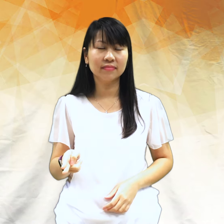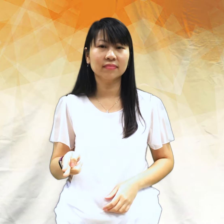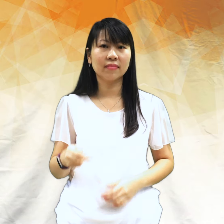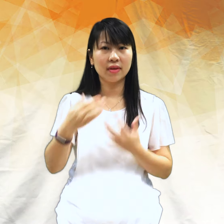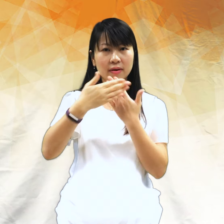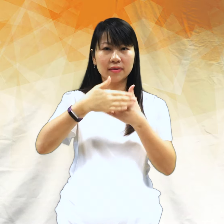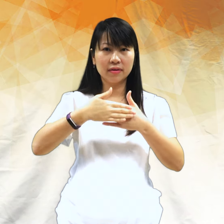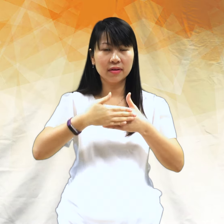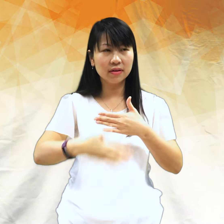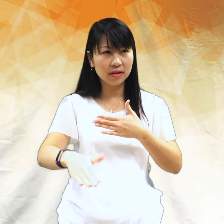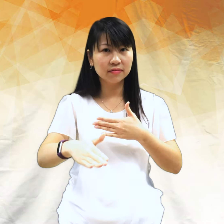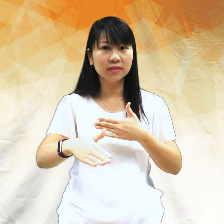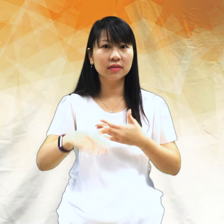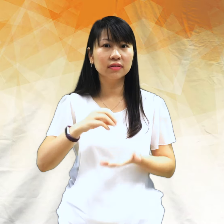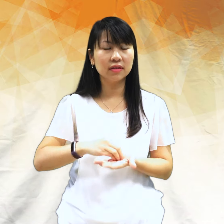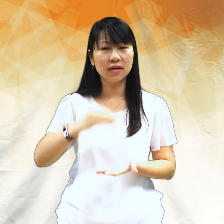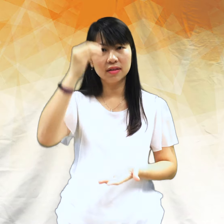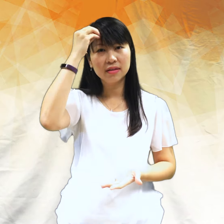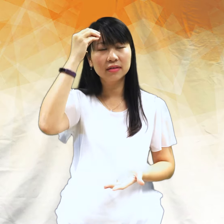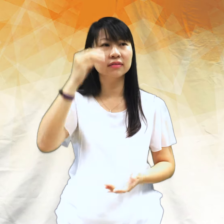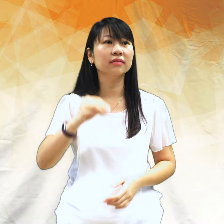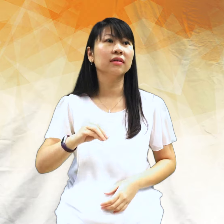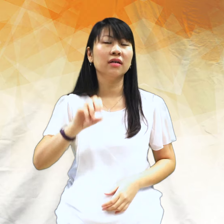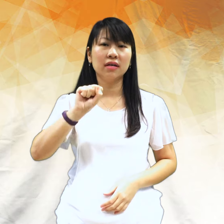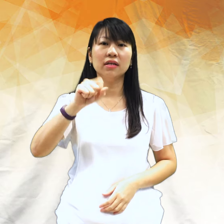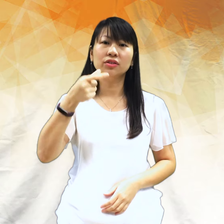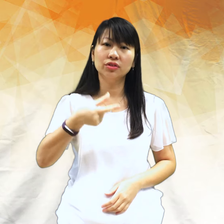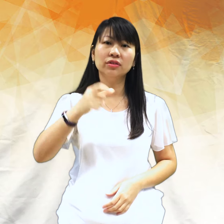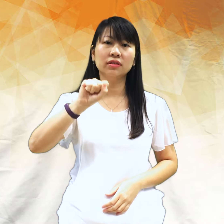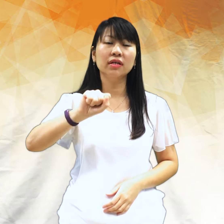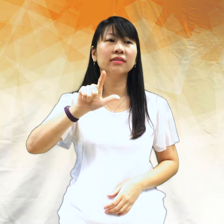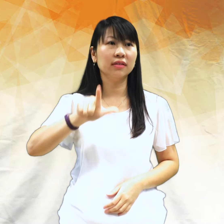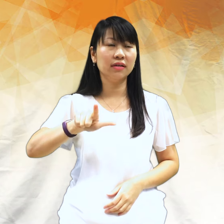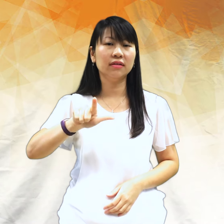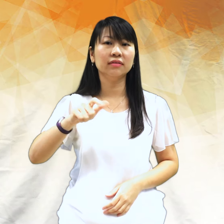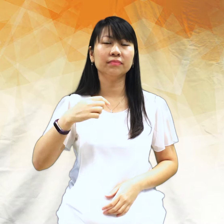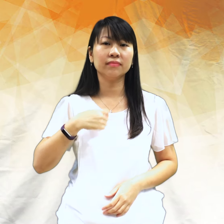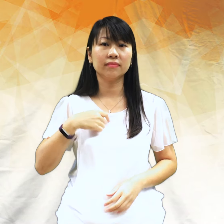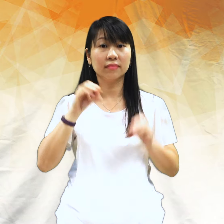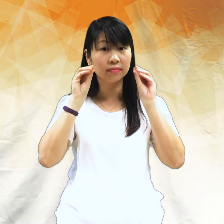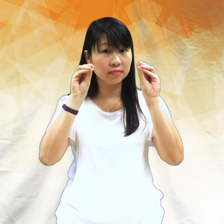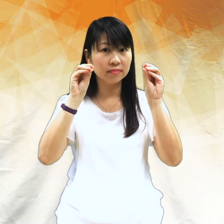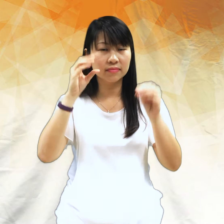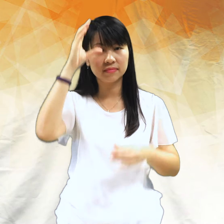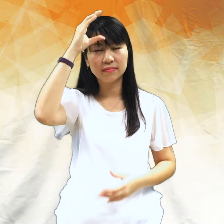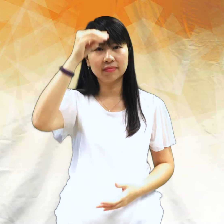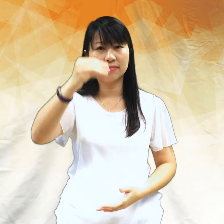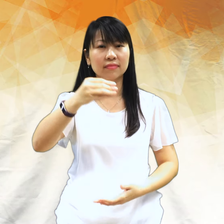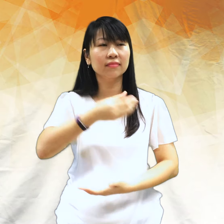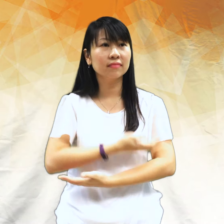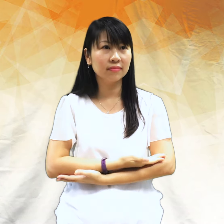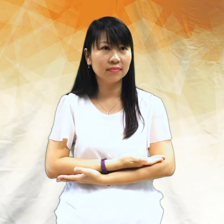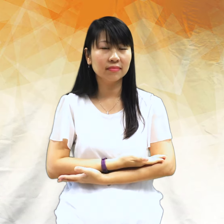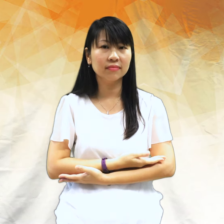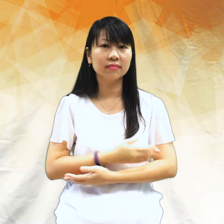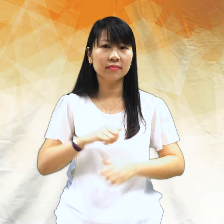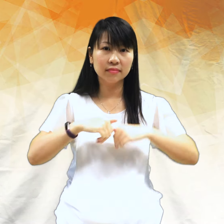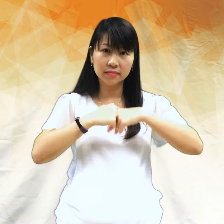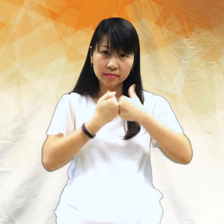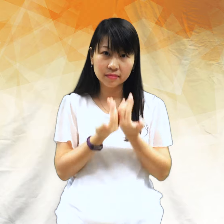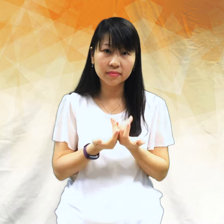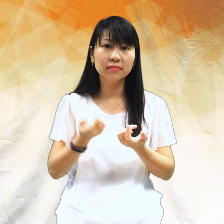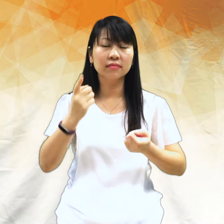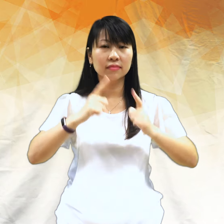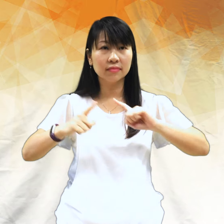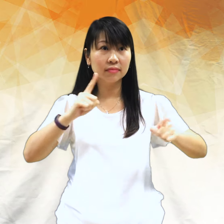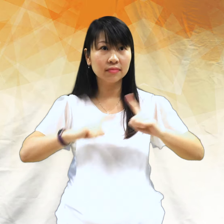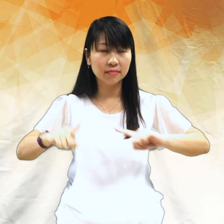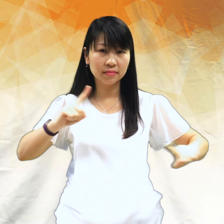After I learnt SgSL, I taught my son how to sign.